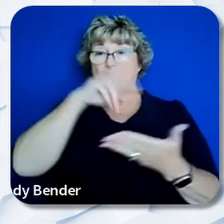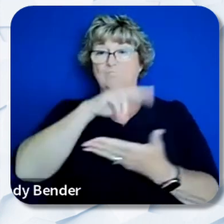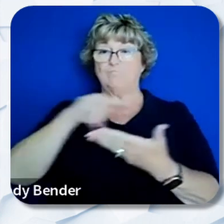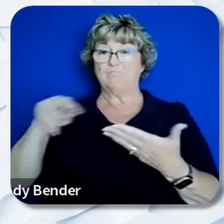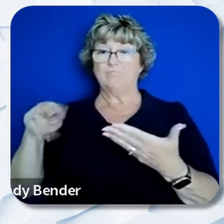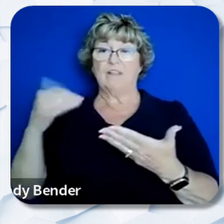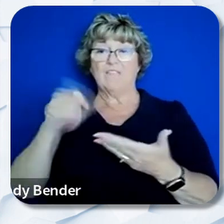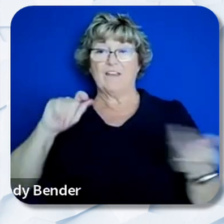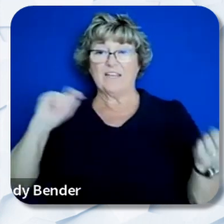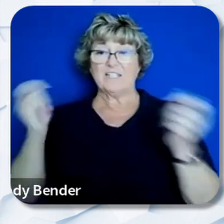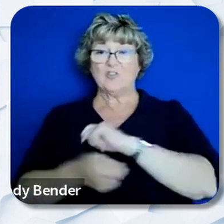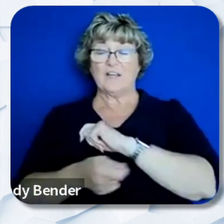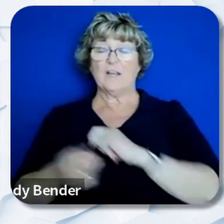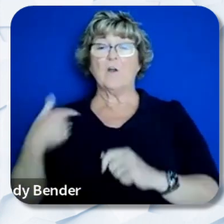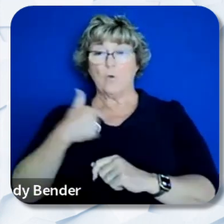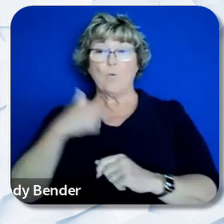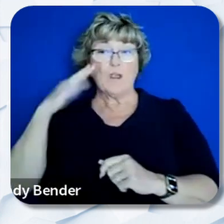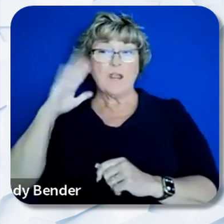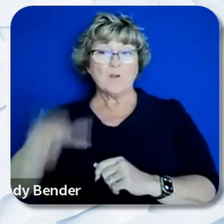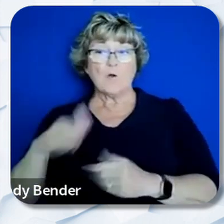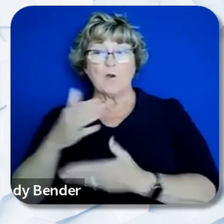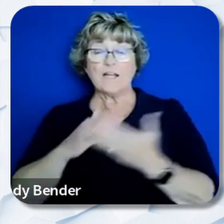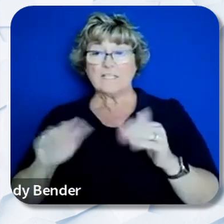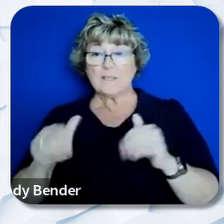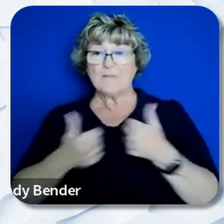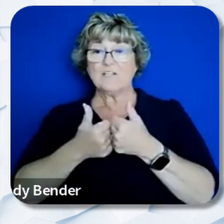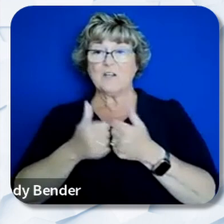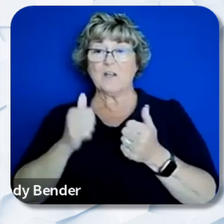any changes. We do know that there's been some challenges with CALPADs, so we're giving